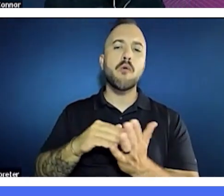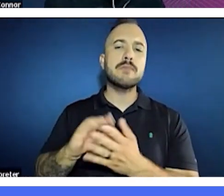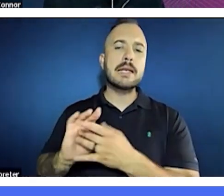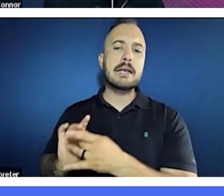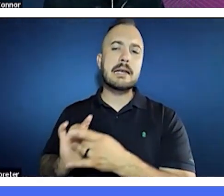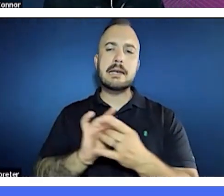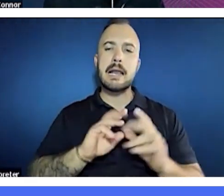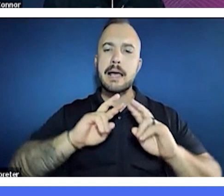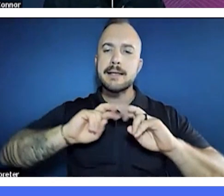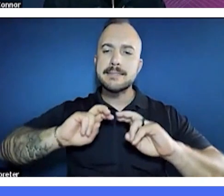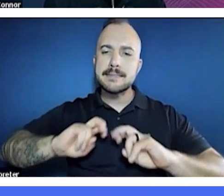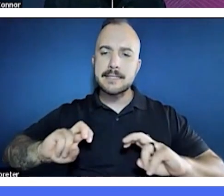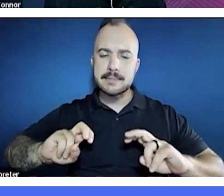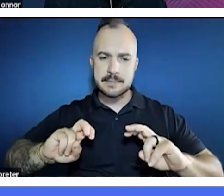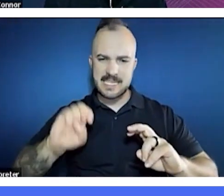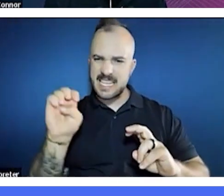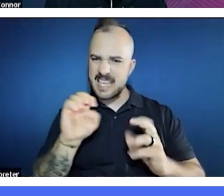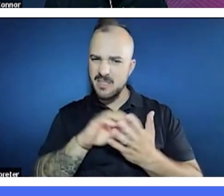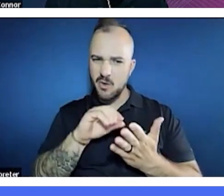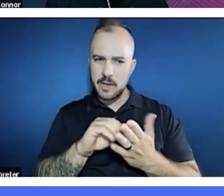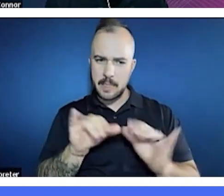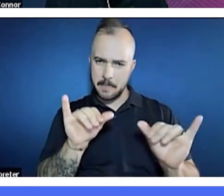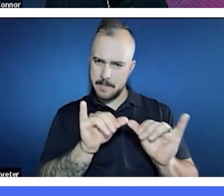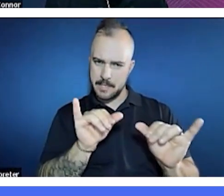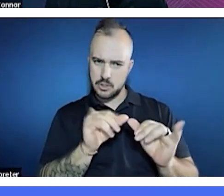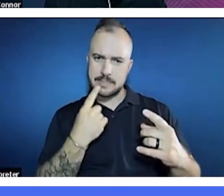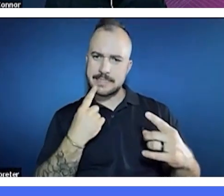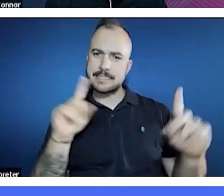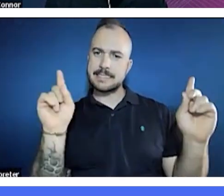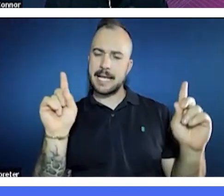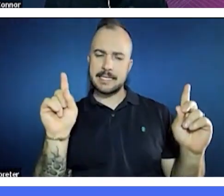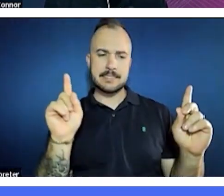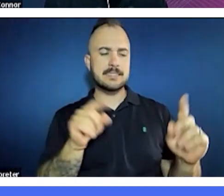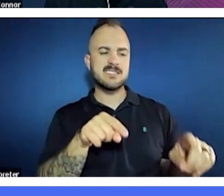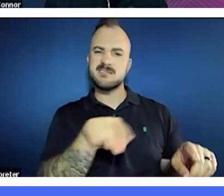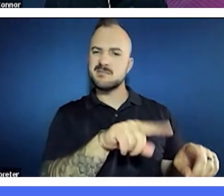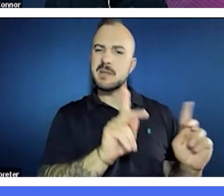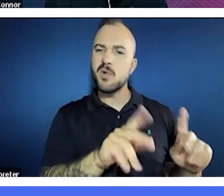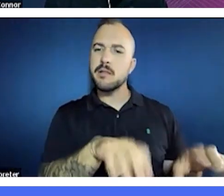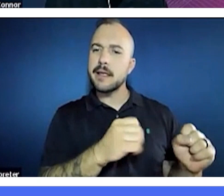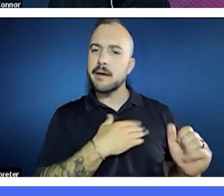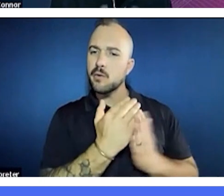that measures success with somebody's taking of our courses or doing some kind of learning exercise?